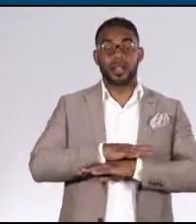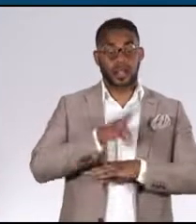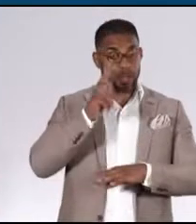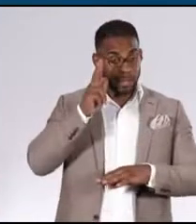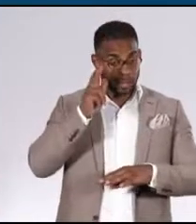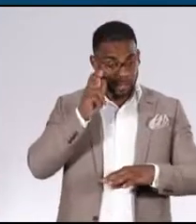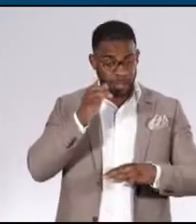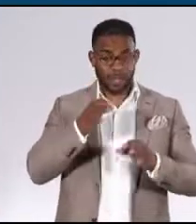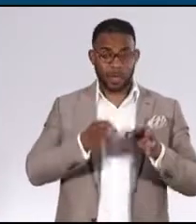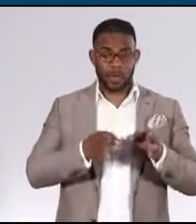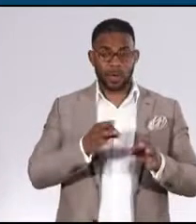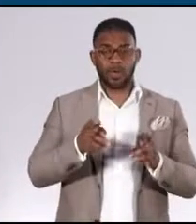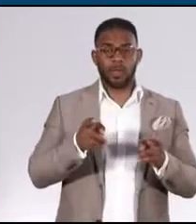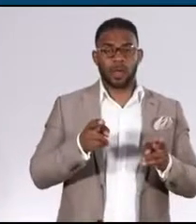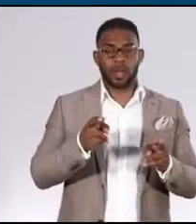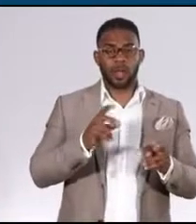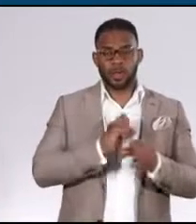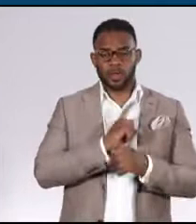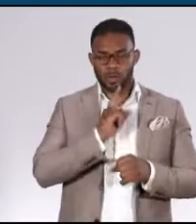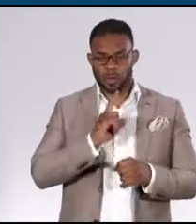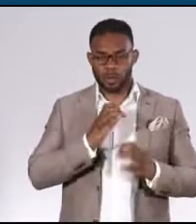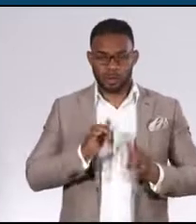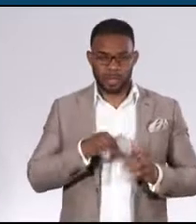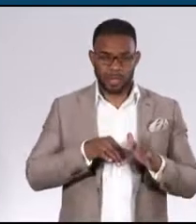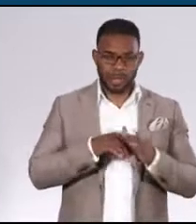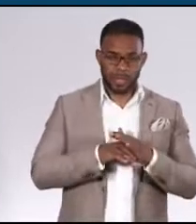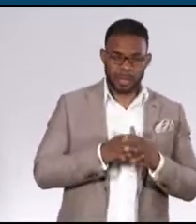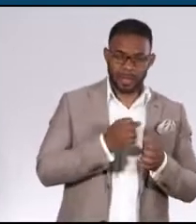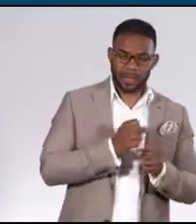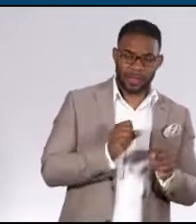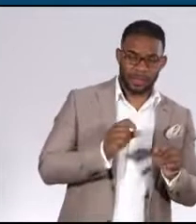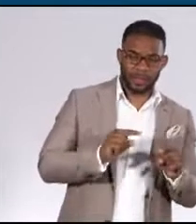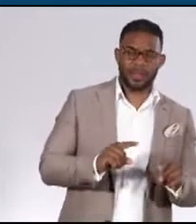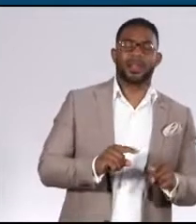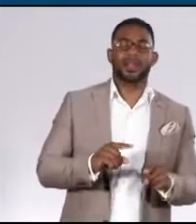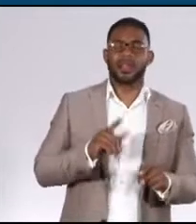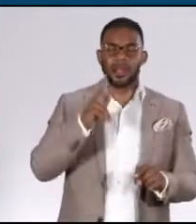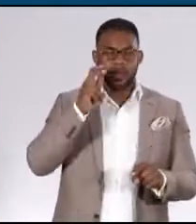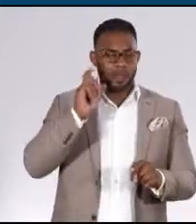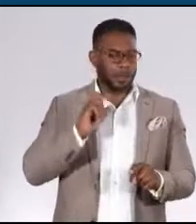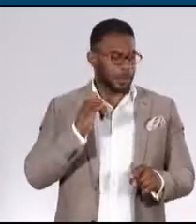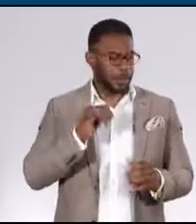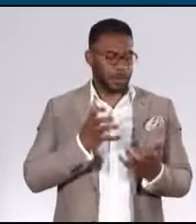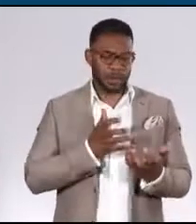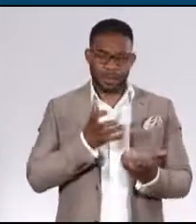that would ensure that consumers could access a safe and effective hearing rate over account. They should hopefully be released through their